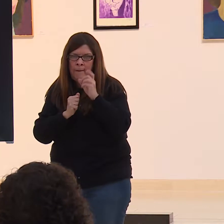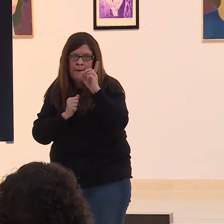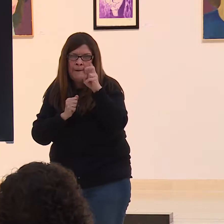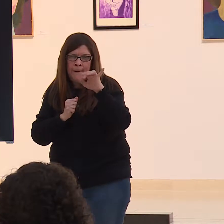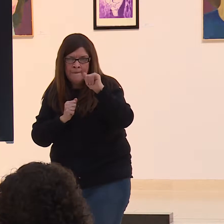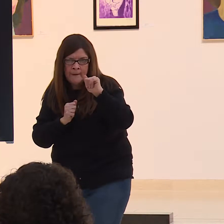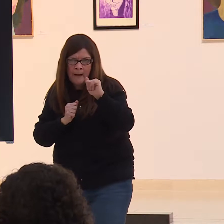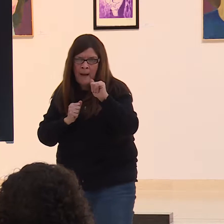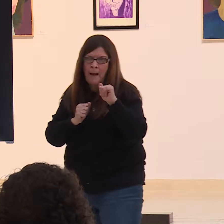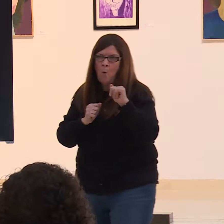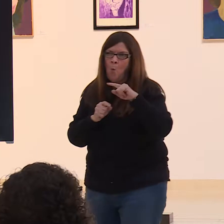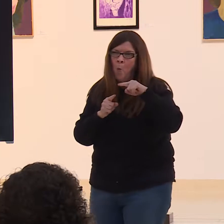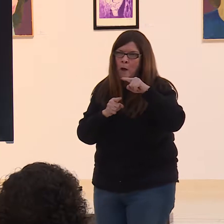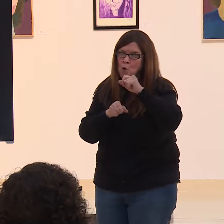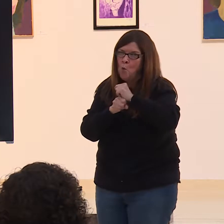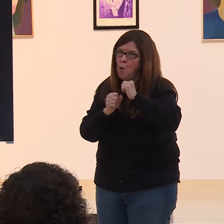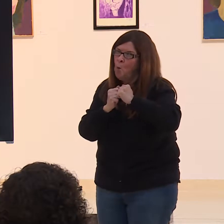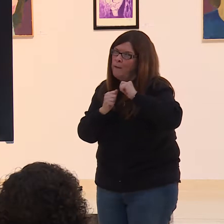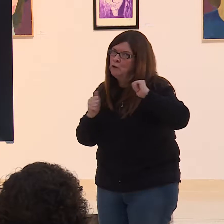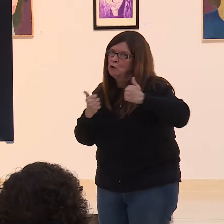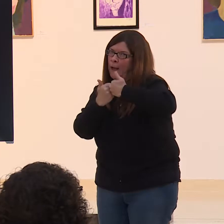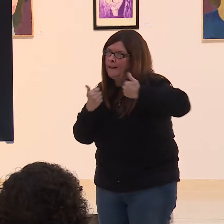So you have a basic understanding of how